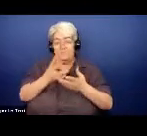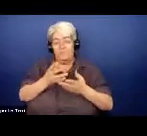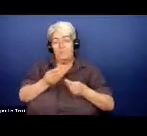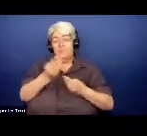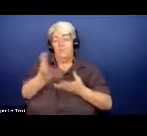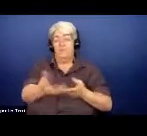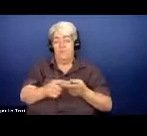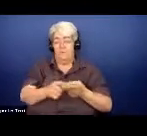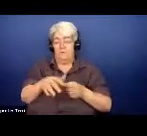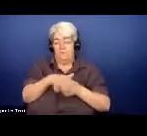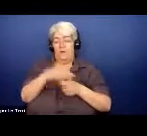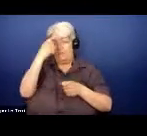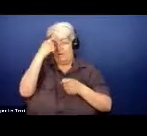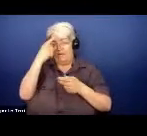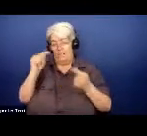and also have some really good wins